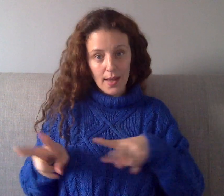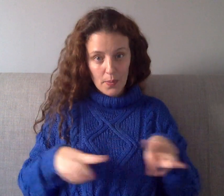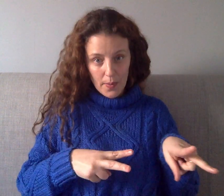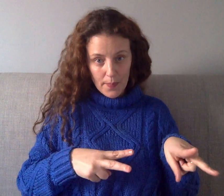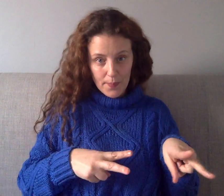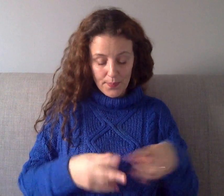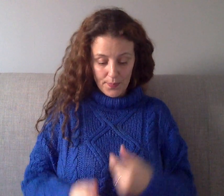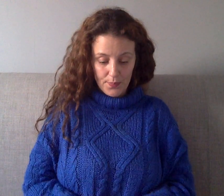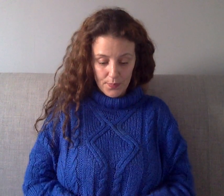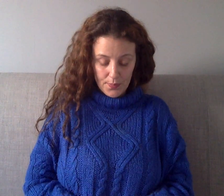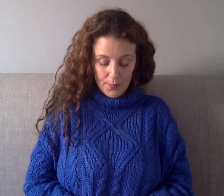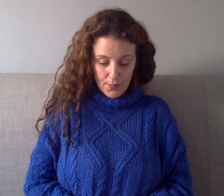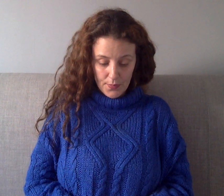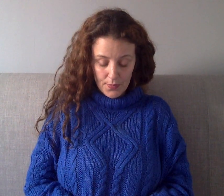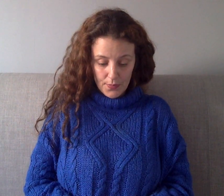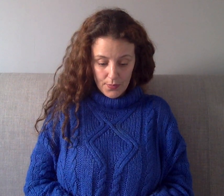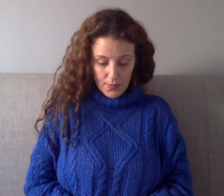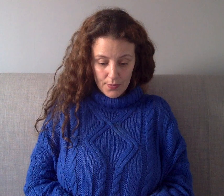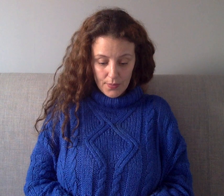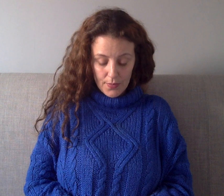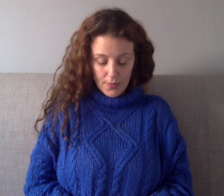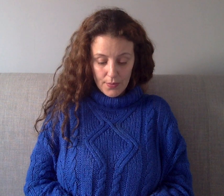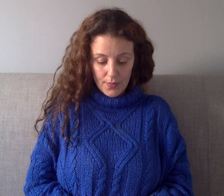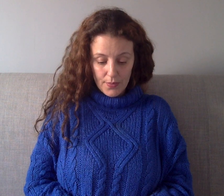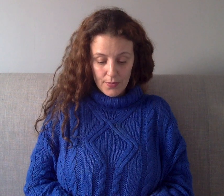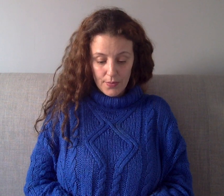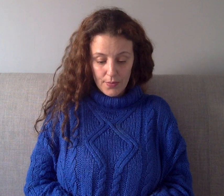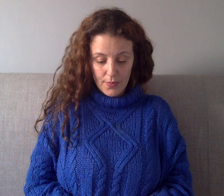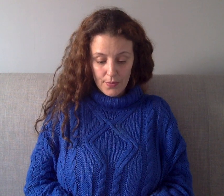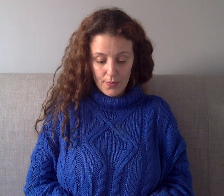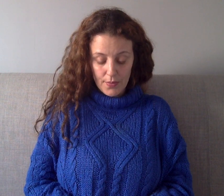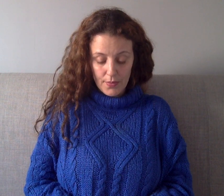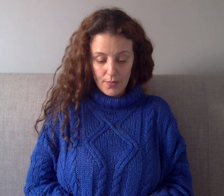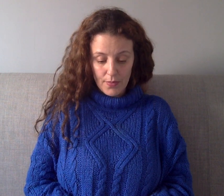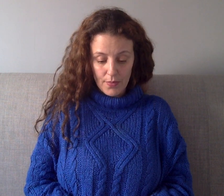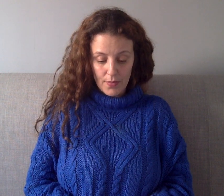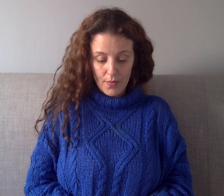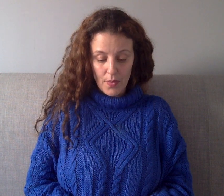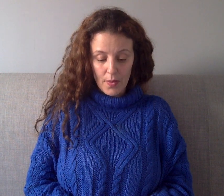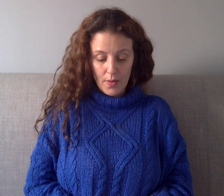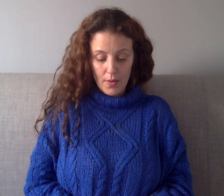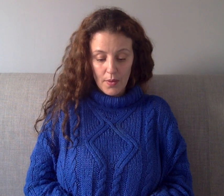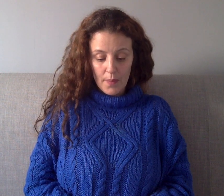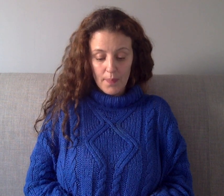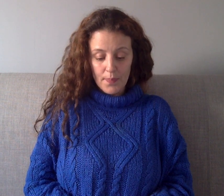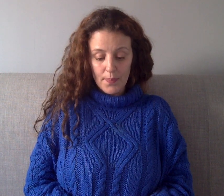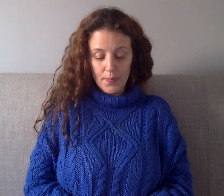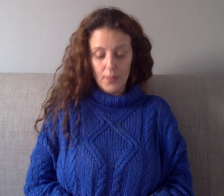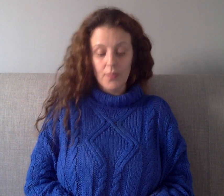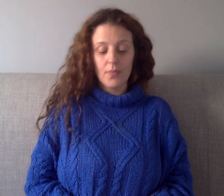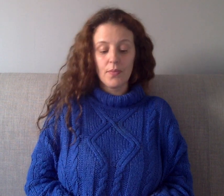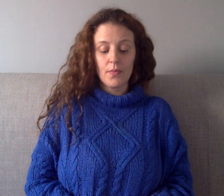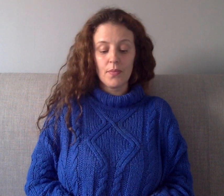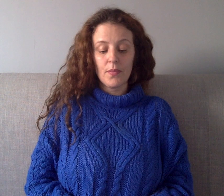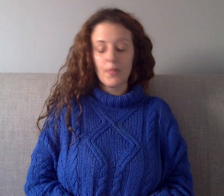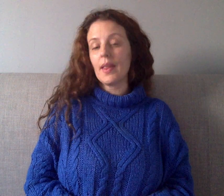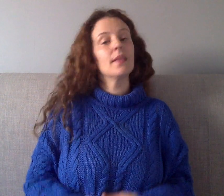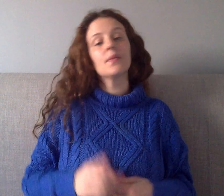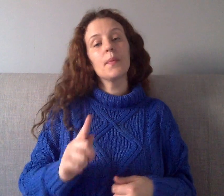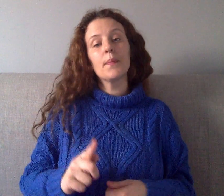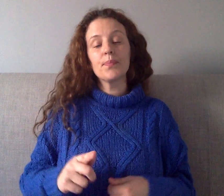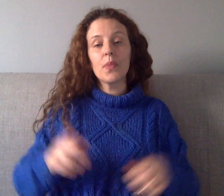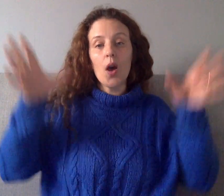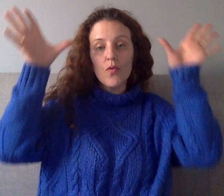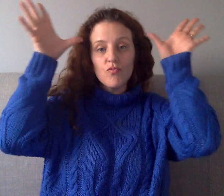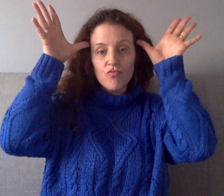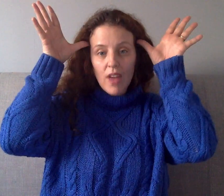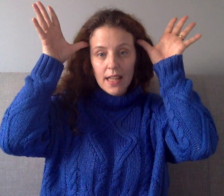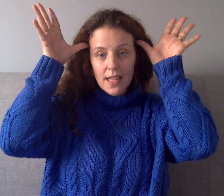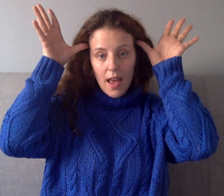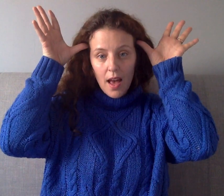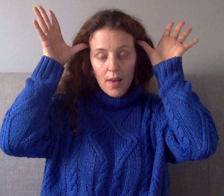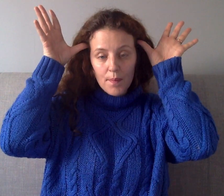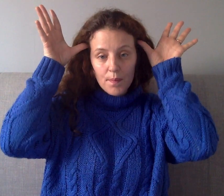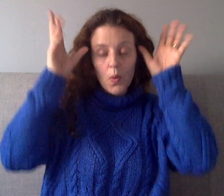REINDEER